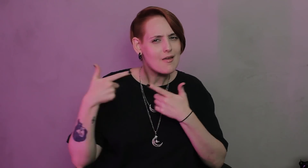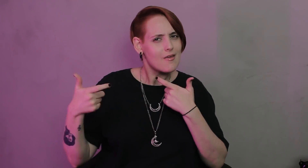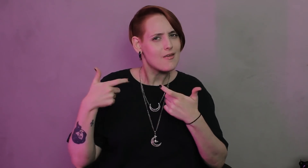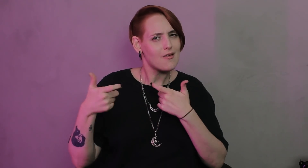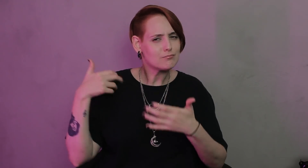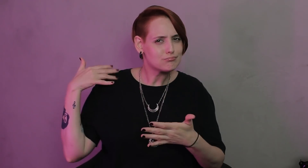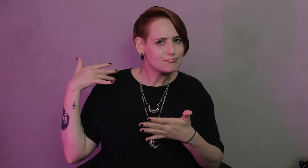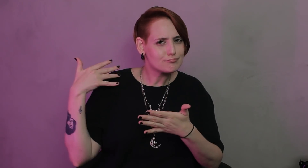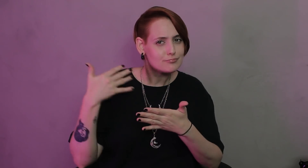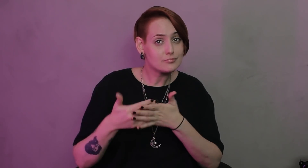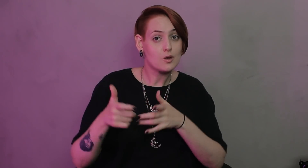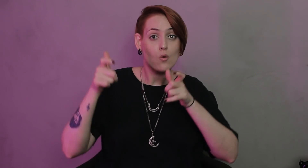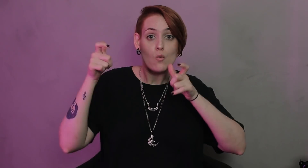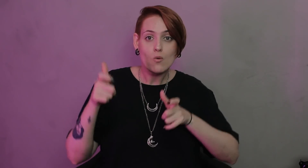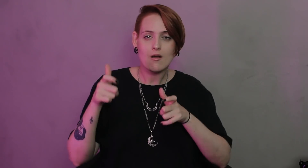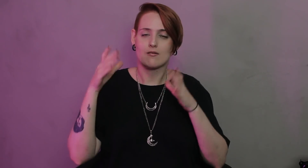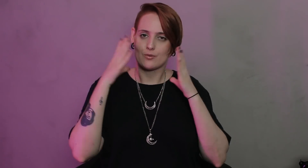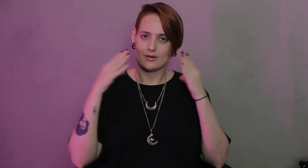during the Second World War in the country.